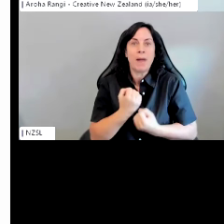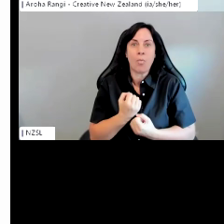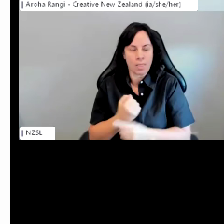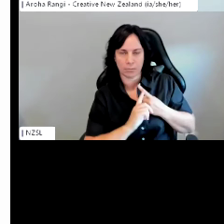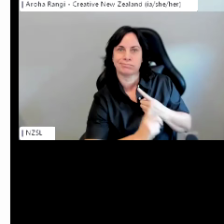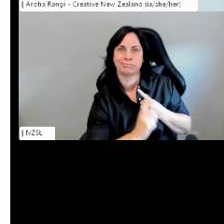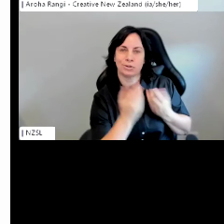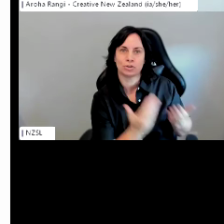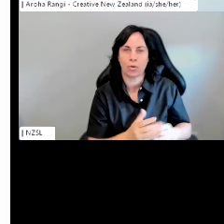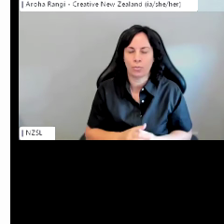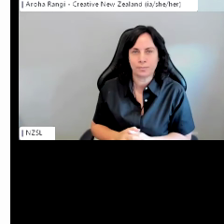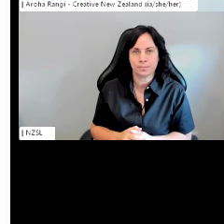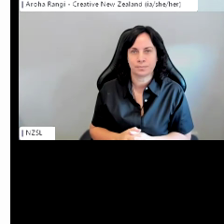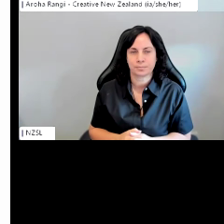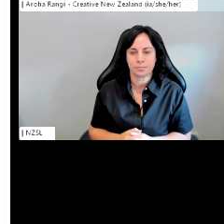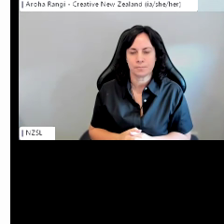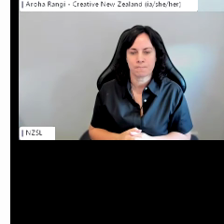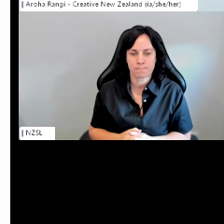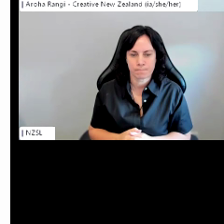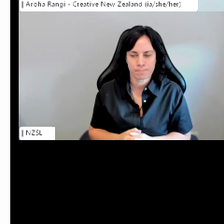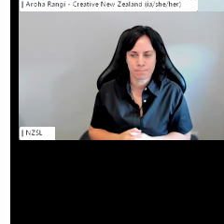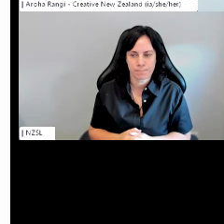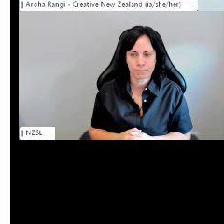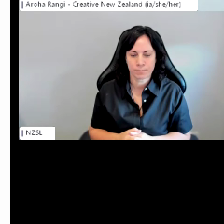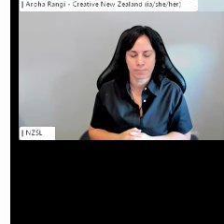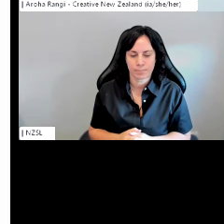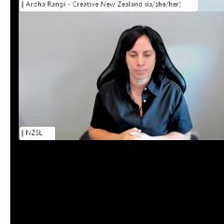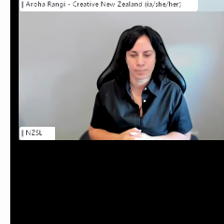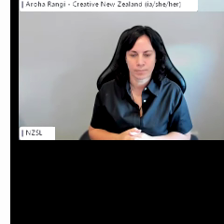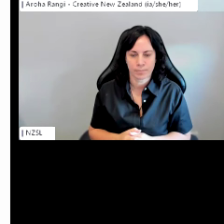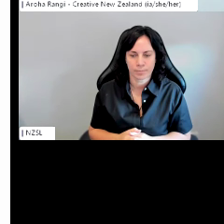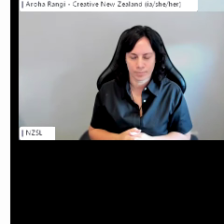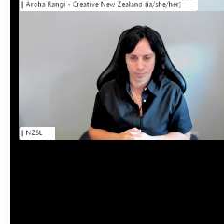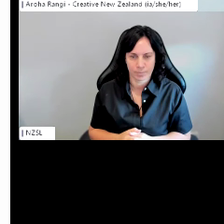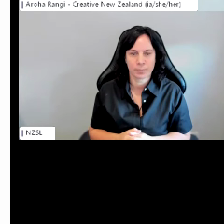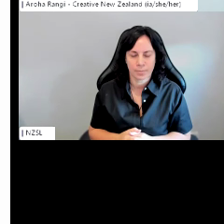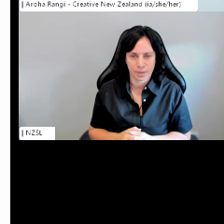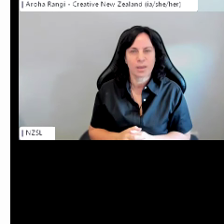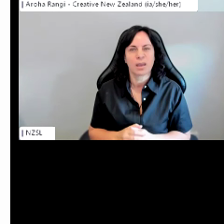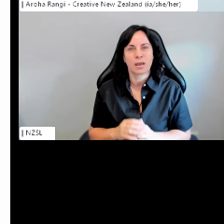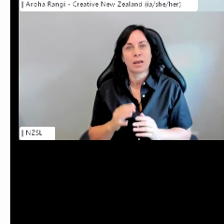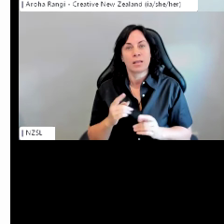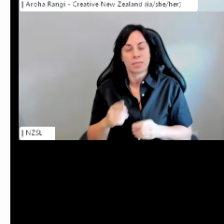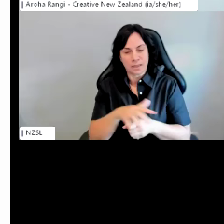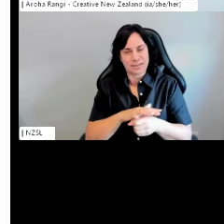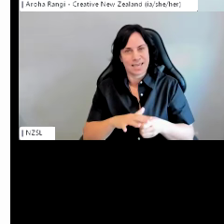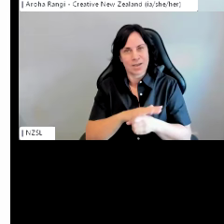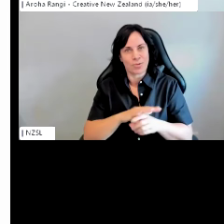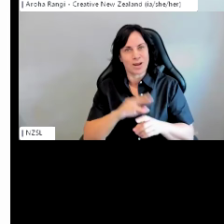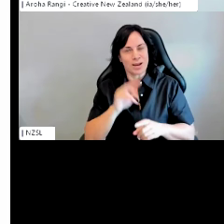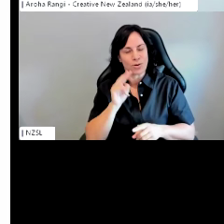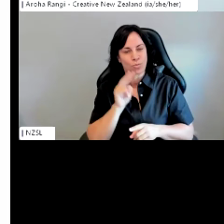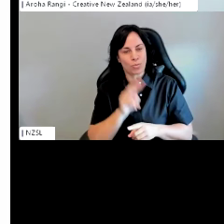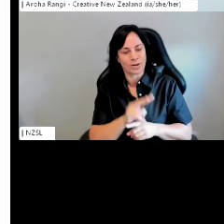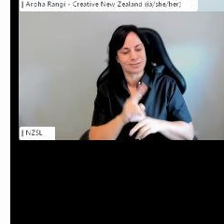so this is kind of where um we uh we're starting to see some issues. 1.6 million missed engagement